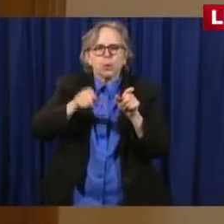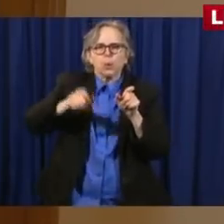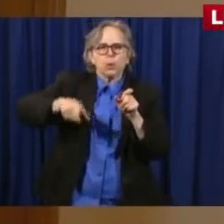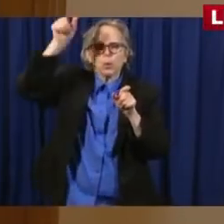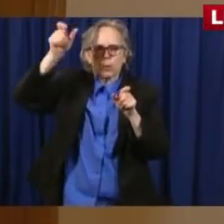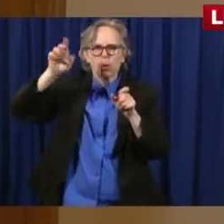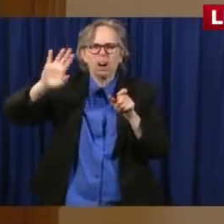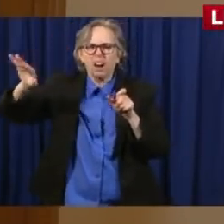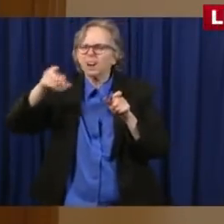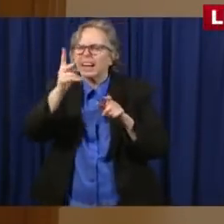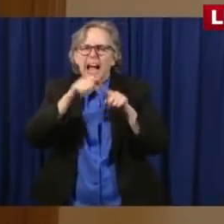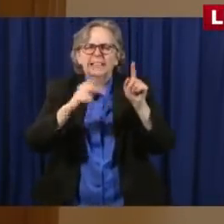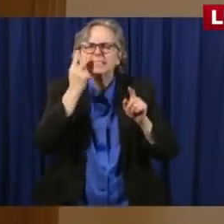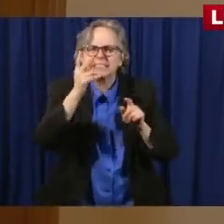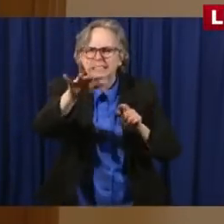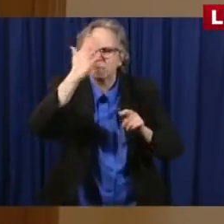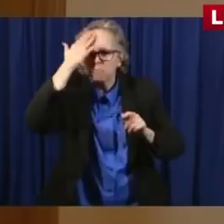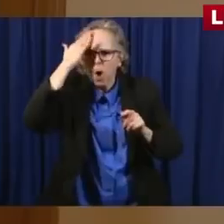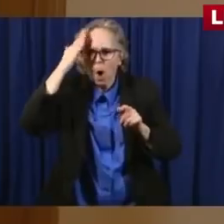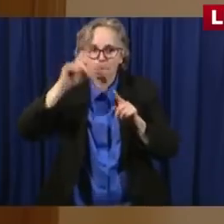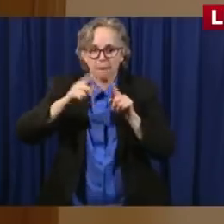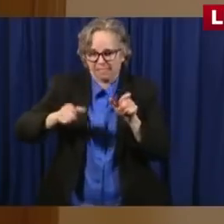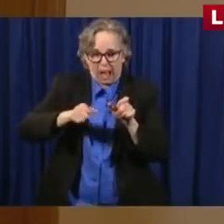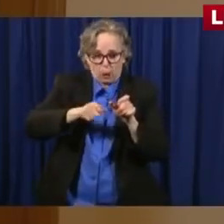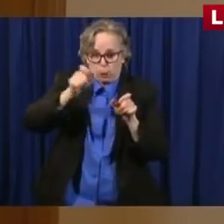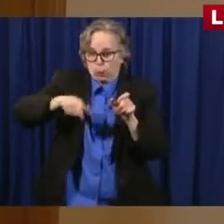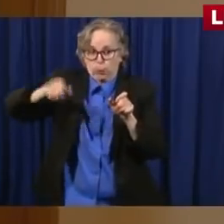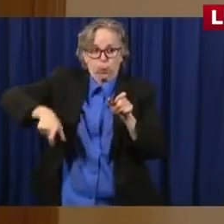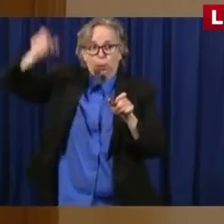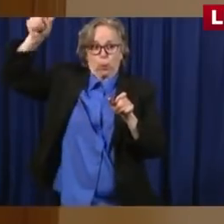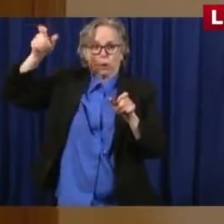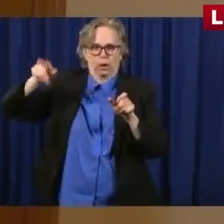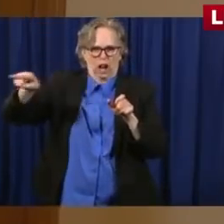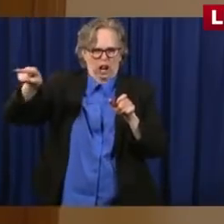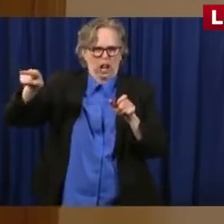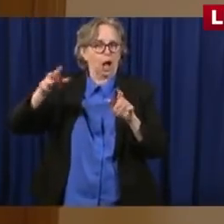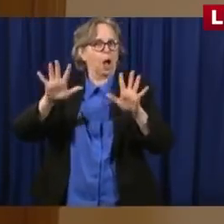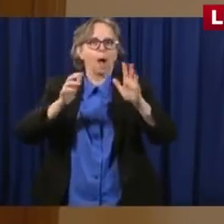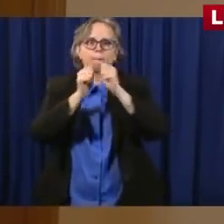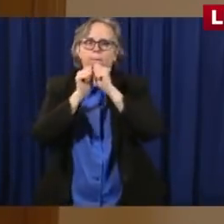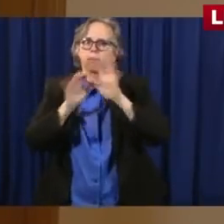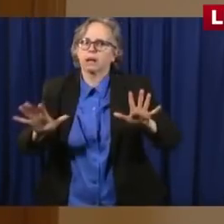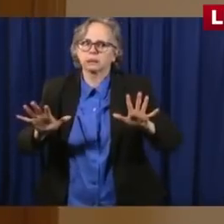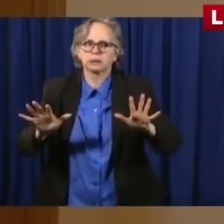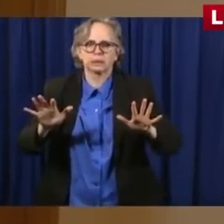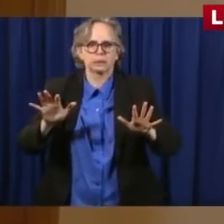LATER IN MITIGATION, THIS WOULD HAVE BEEN NO MITIGATION.